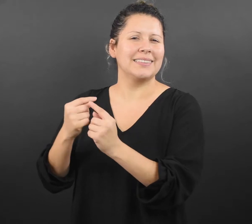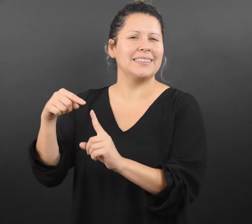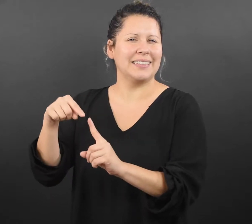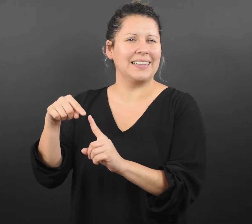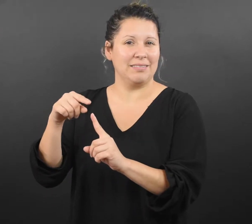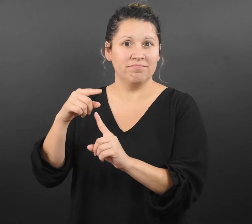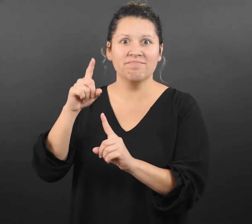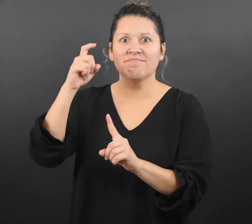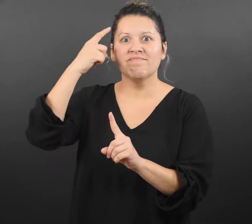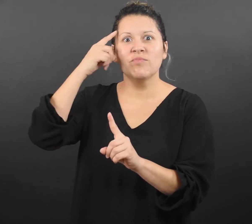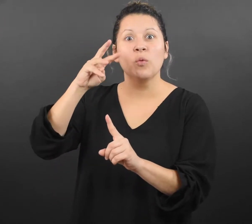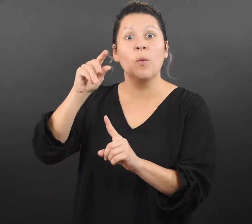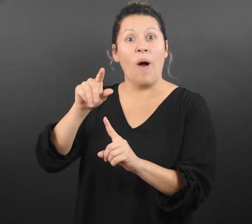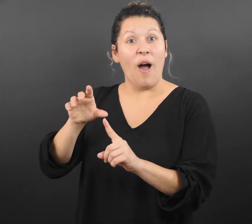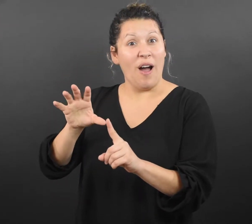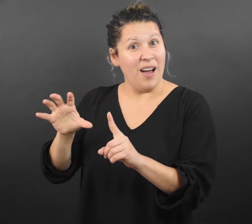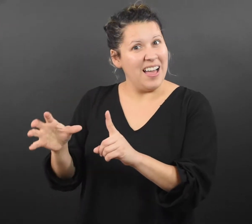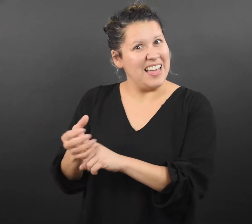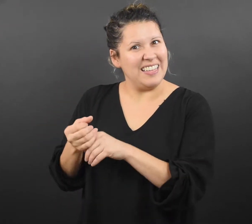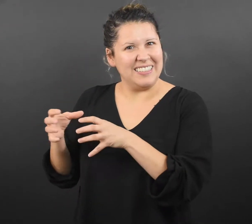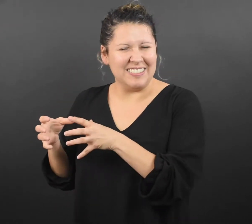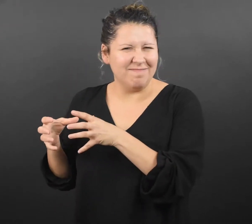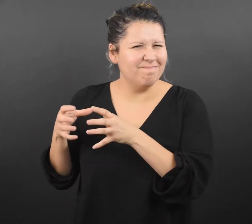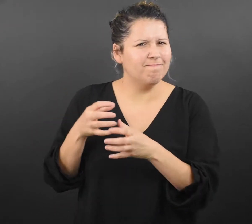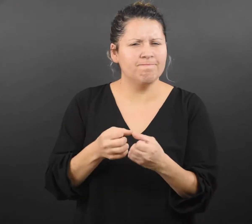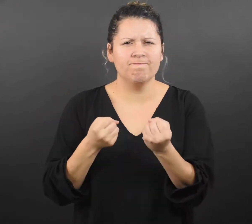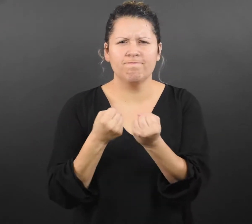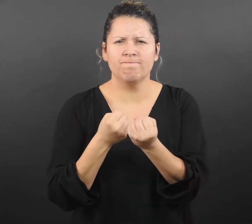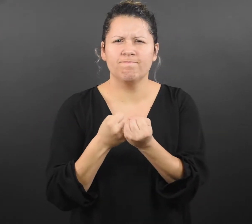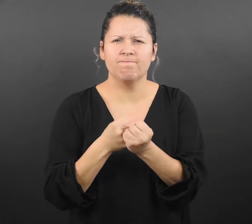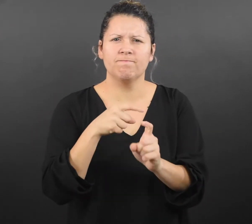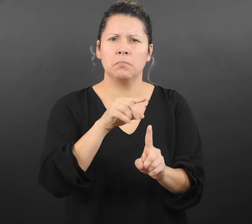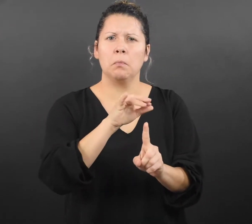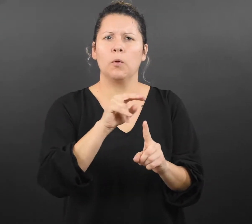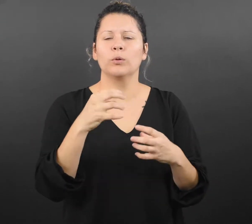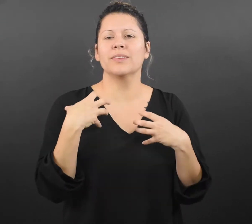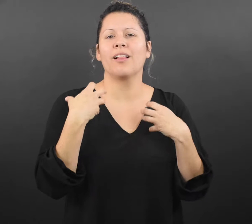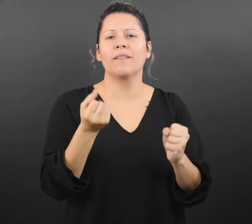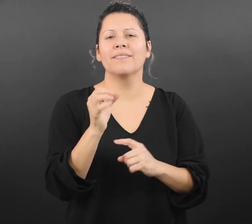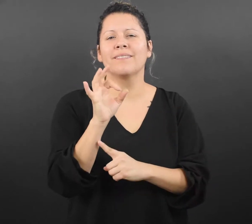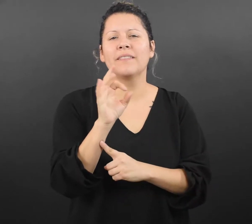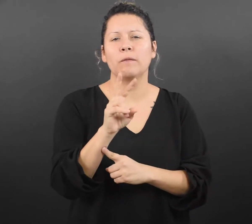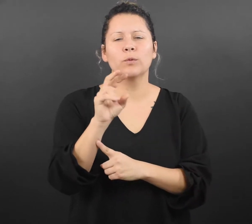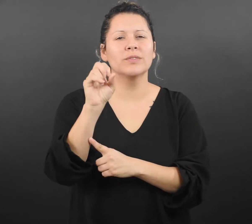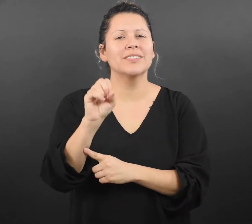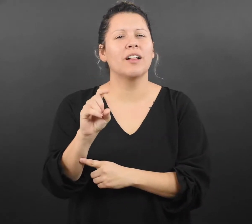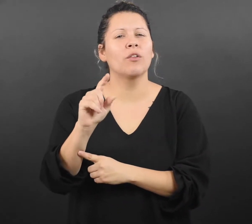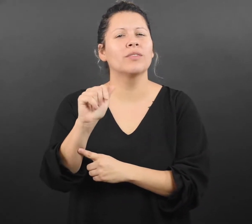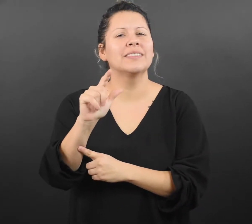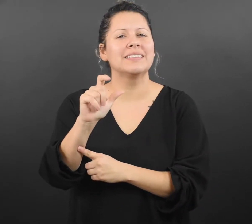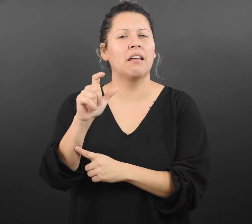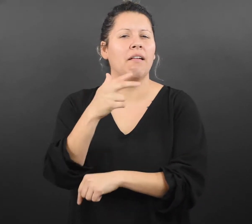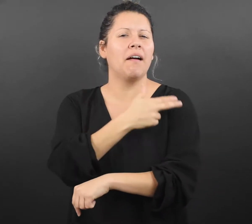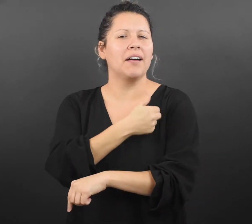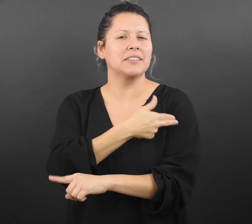Governor Walz Secures a Third Federal Emergency Medical Team to Support M Health Fairview Southdale Hospital